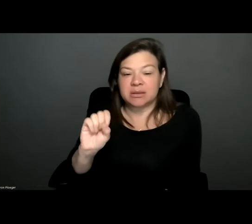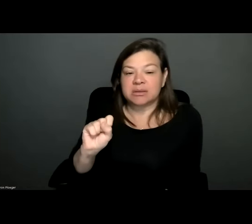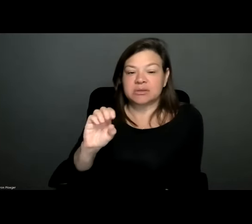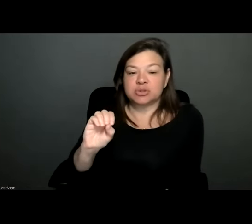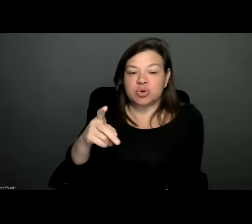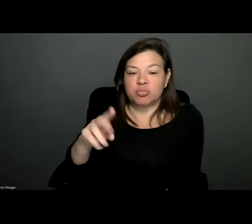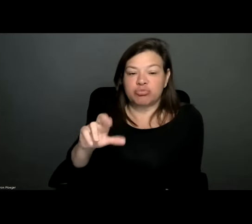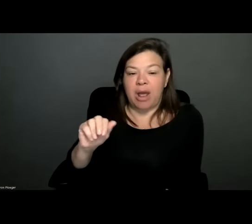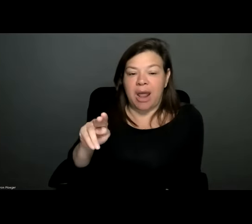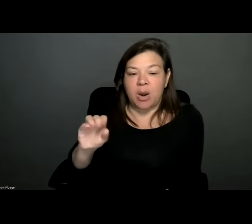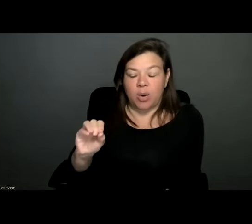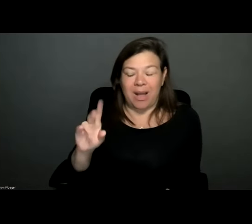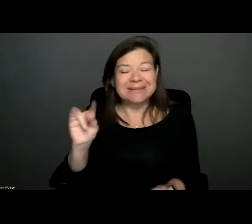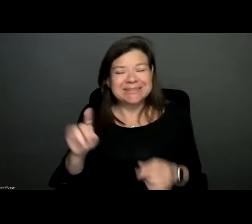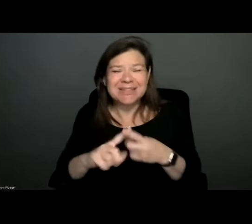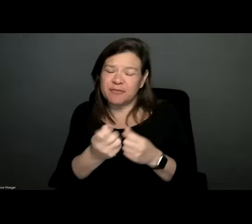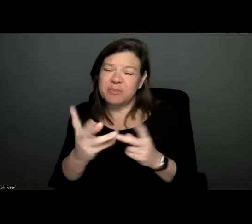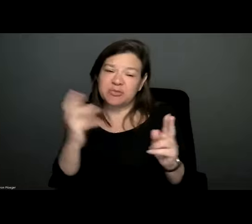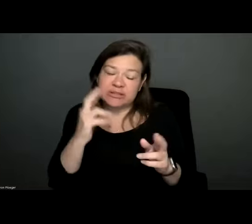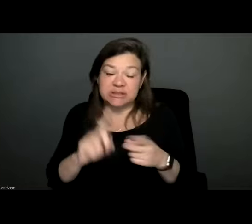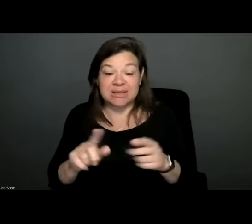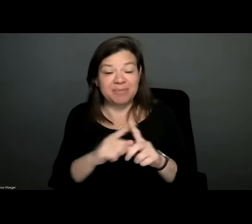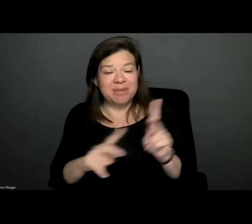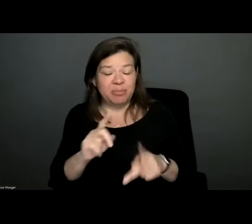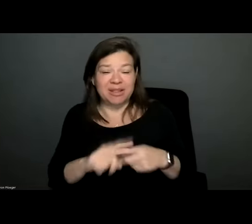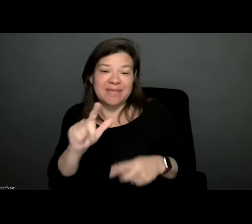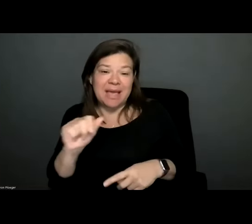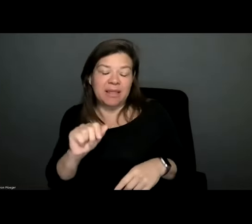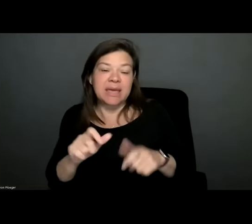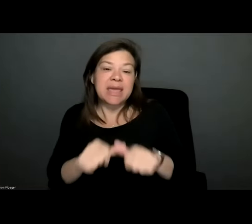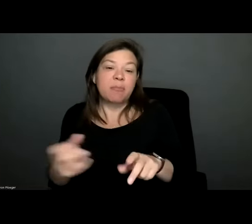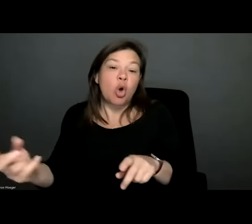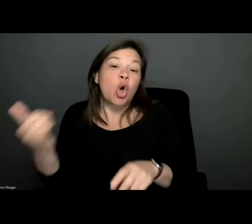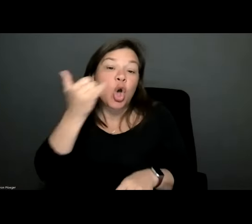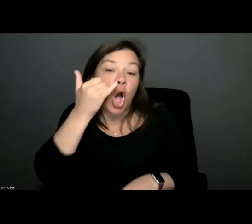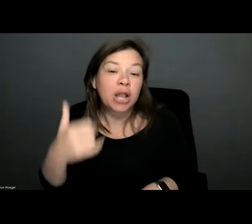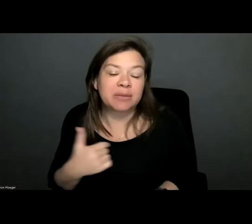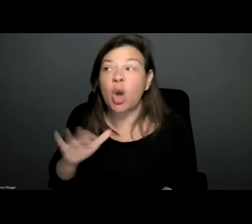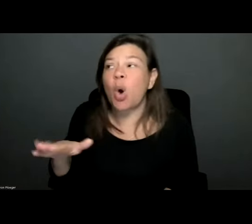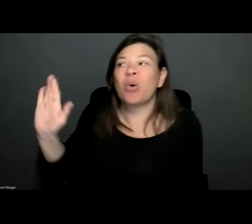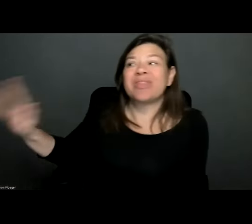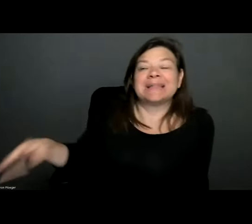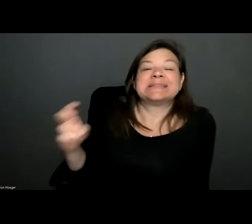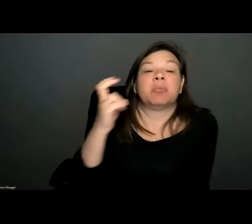but also because everybody in the LA area kept calling me that, referring to me as the Blind Soprano